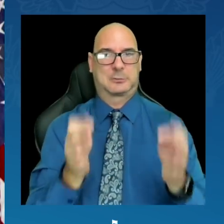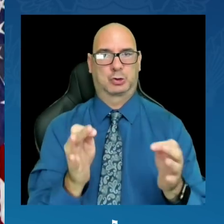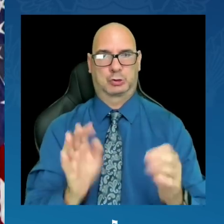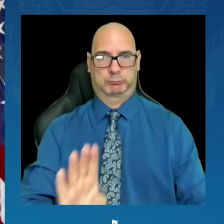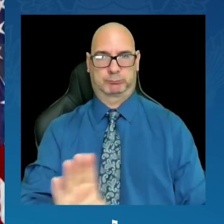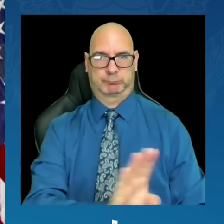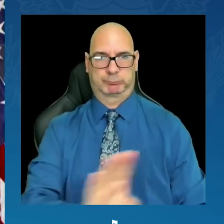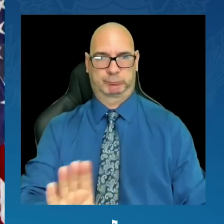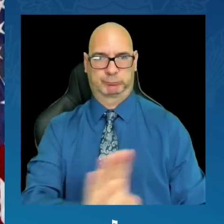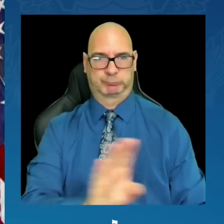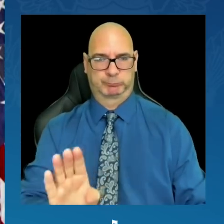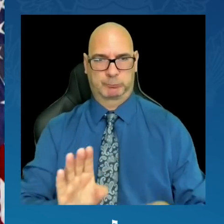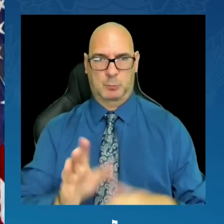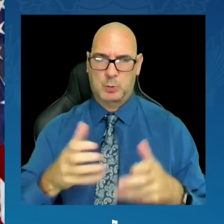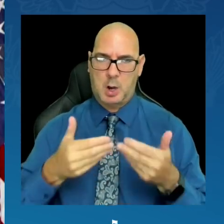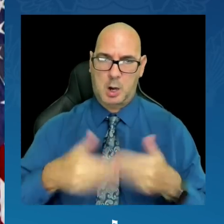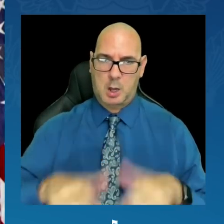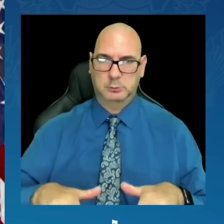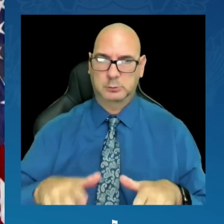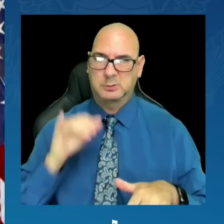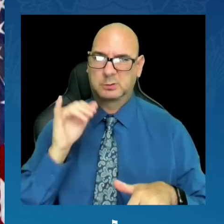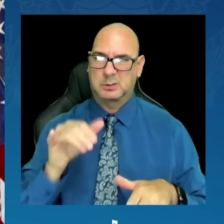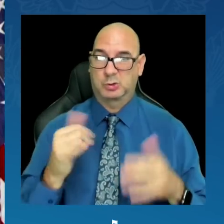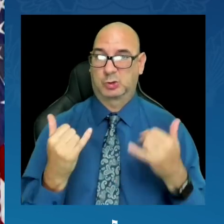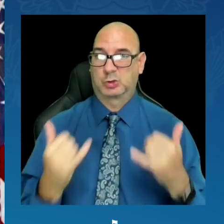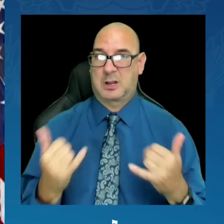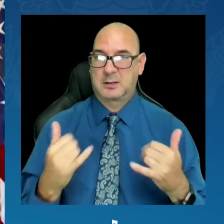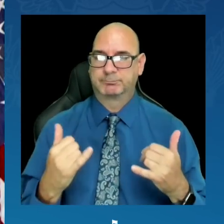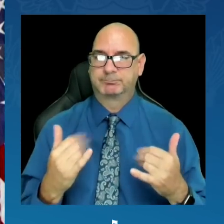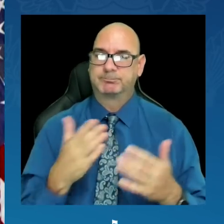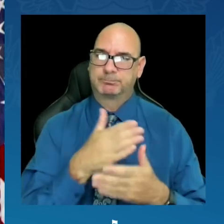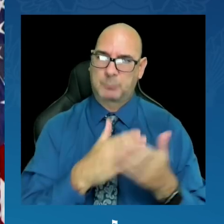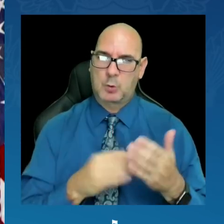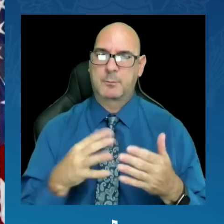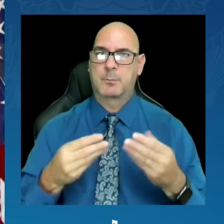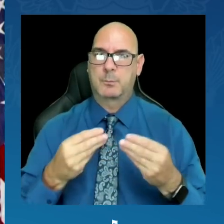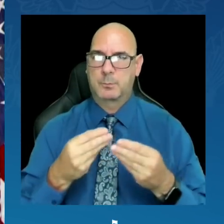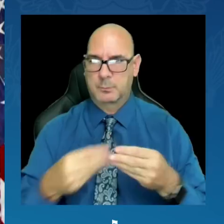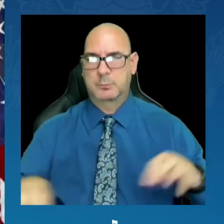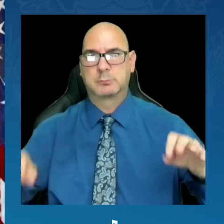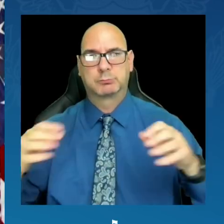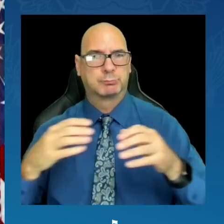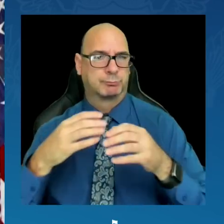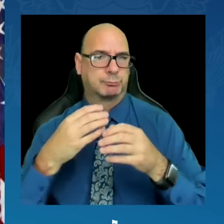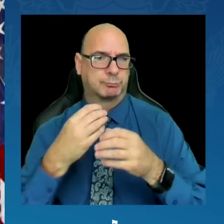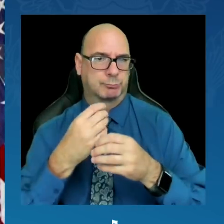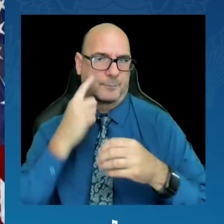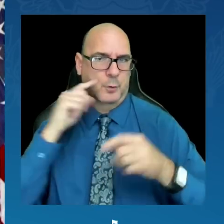when it comes to freedom in America. This is the first time that I know of in the history of the United States